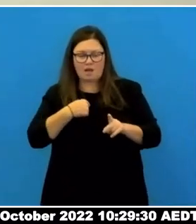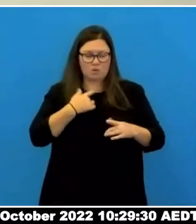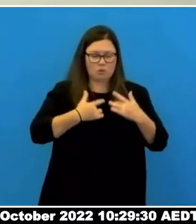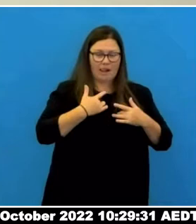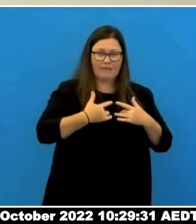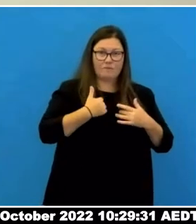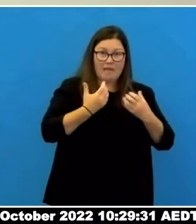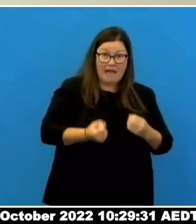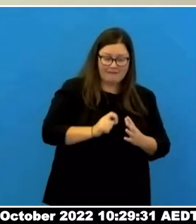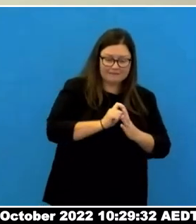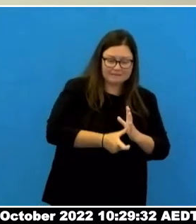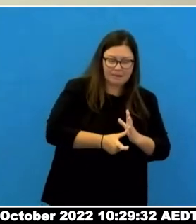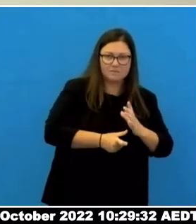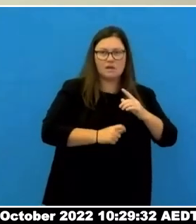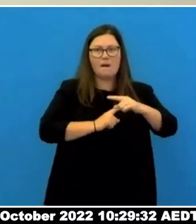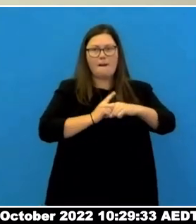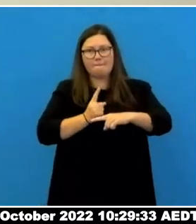Secondly, there's a need to focus on the importance